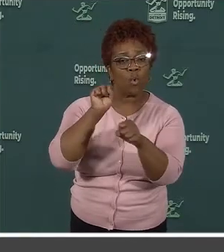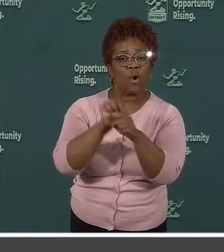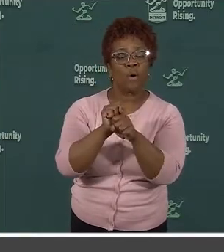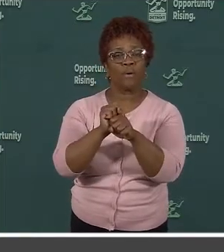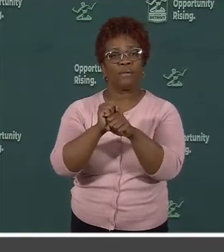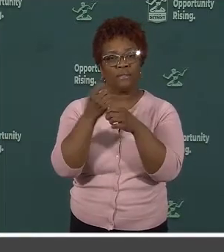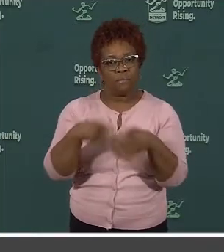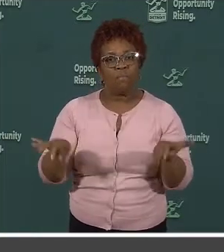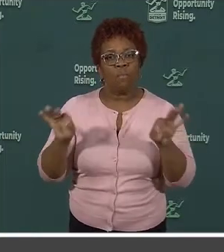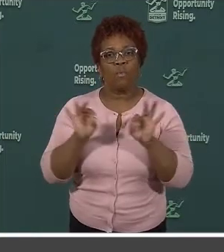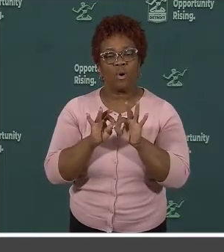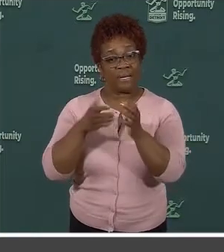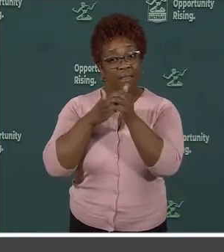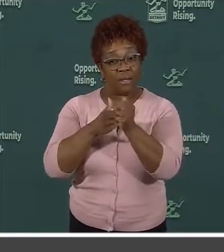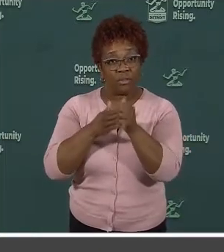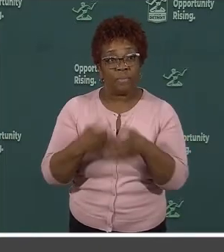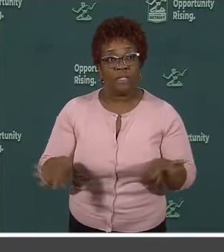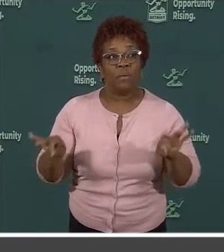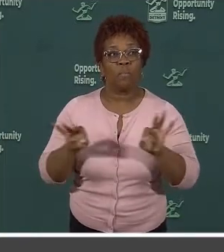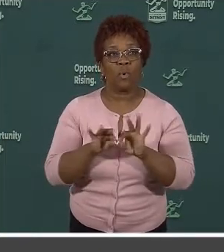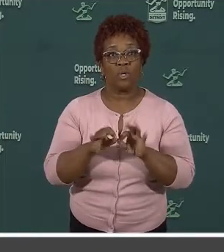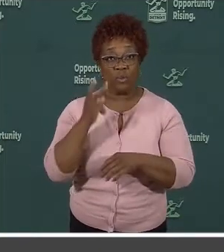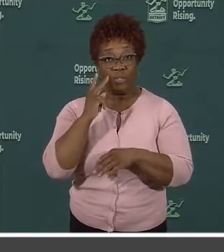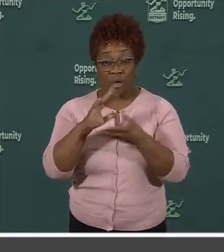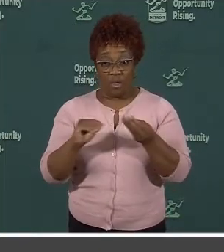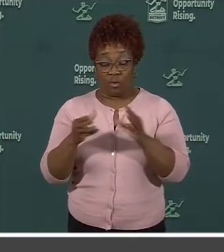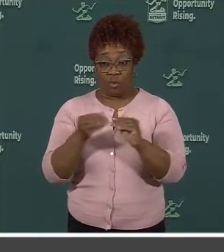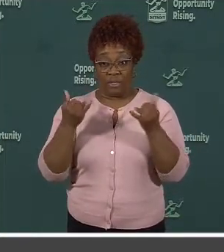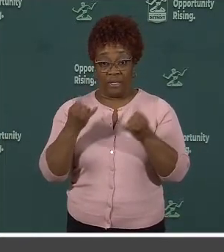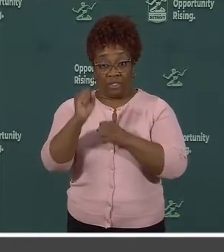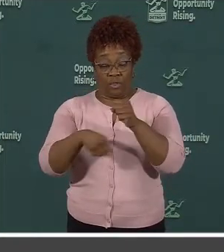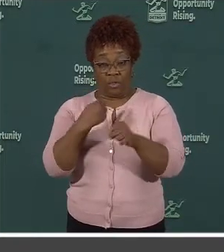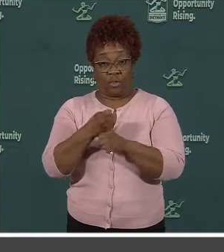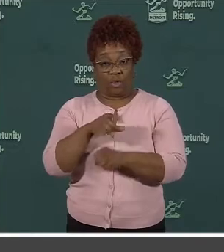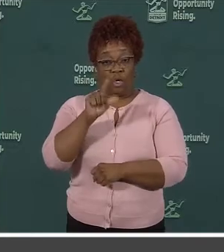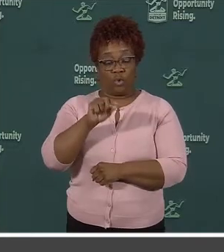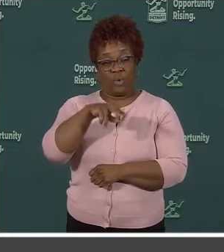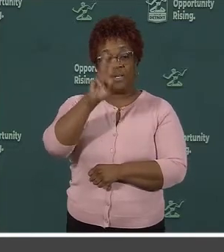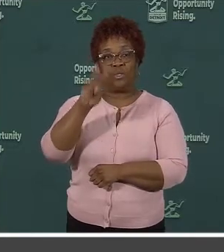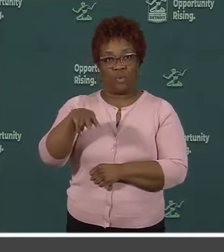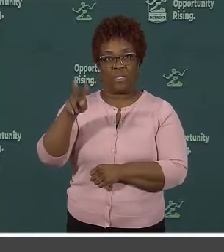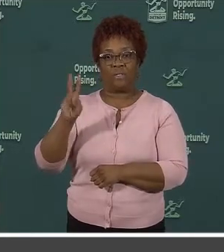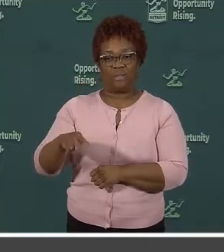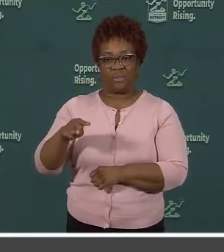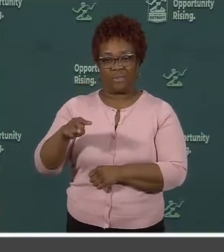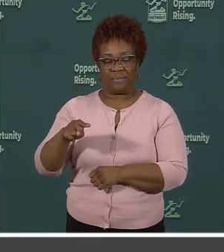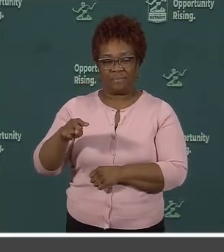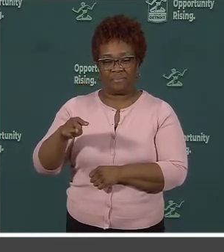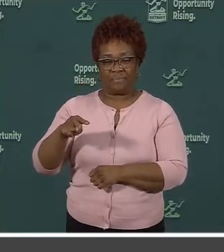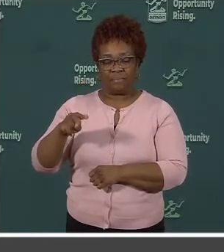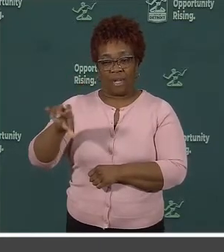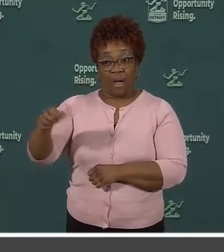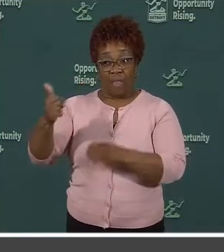WAS A FLUKE RIGHT YOU'VE SEEN THE STORIES THIS YEAR TWENTY TWENTY TWO RECORD VIOLENCE IN CITIES ACROSS THE COUNTRY WE WANT TO SEE HOW WE'RE DOING SO